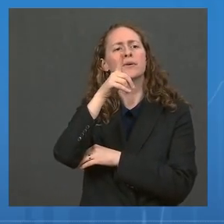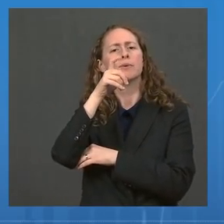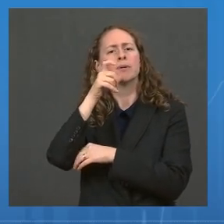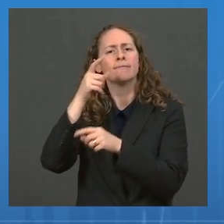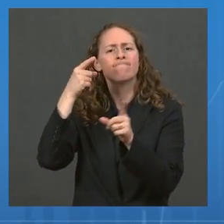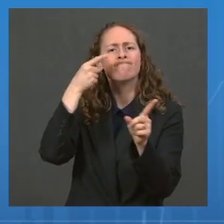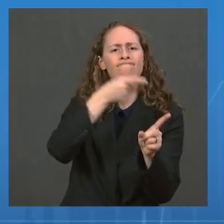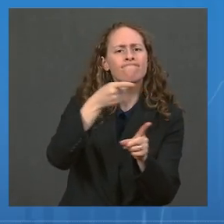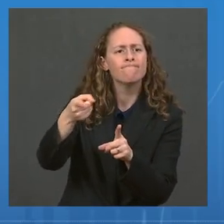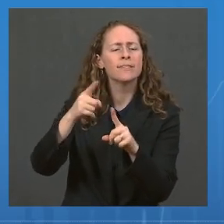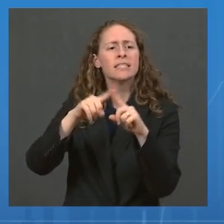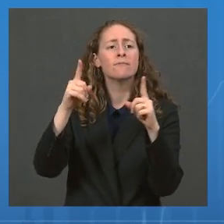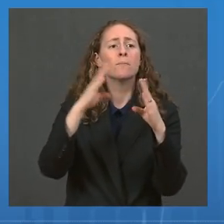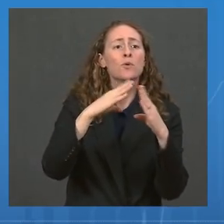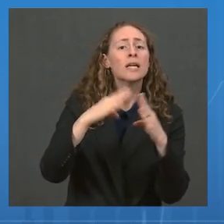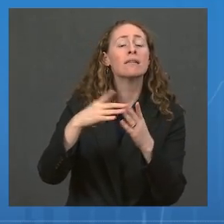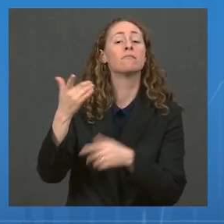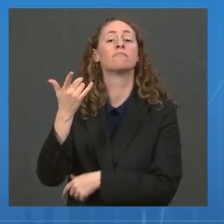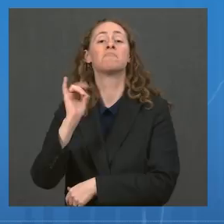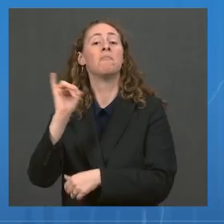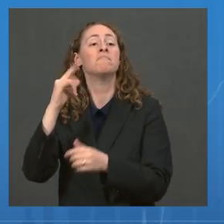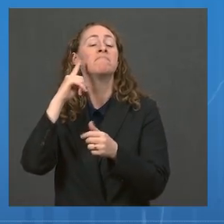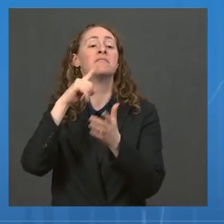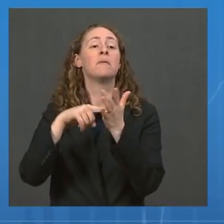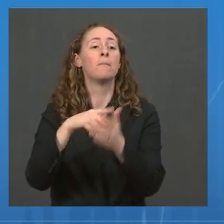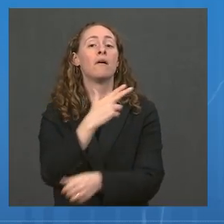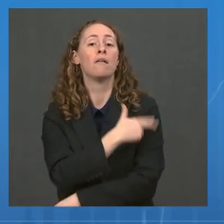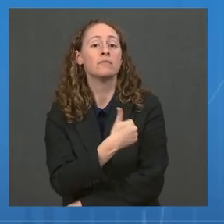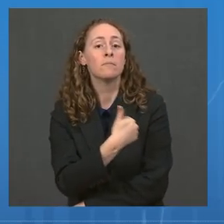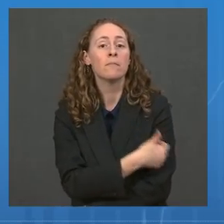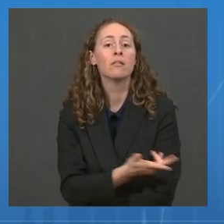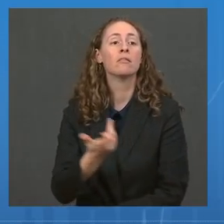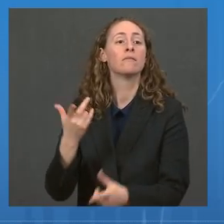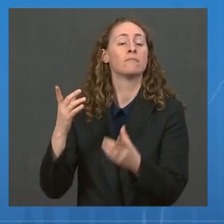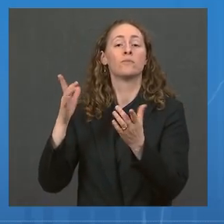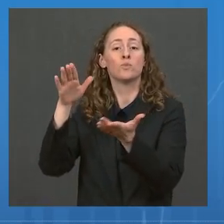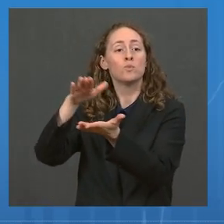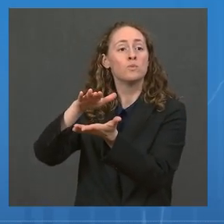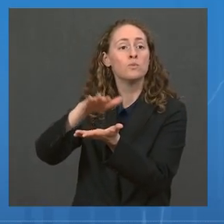and those in crowded settings who have put themselves in harm's way on a daily basis.